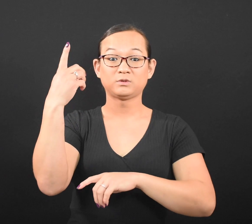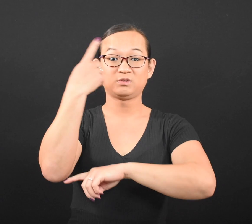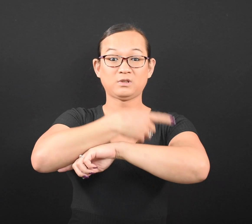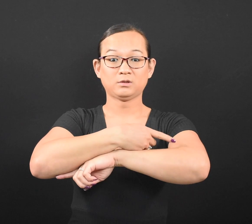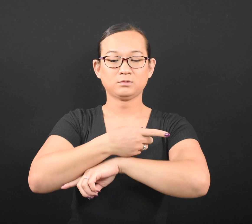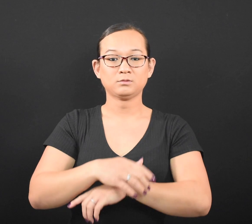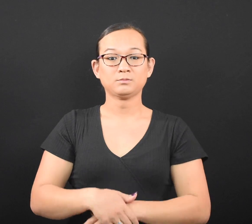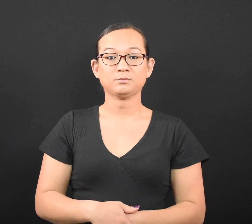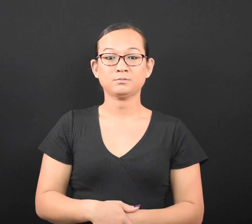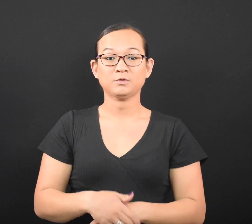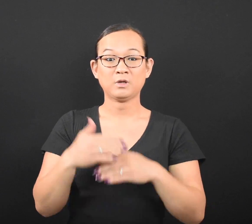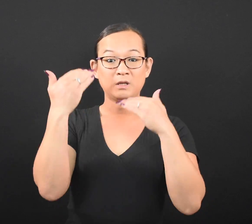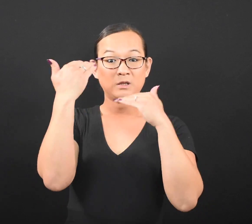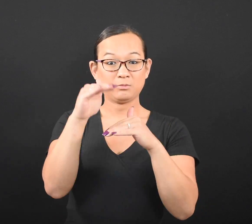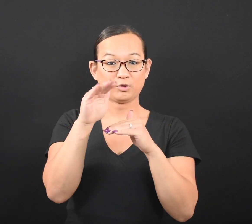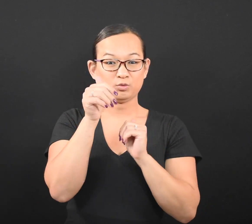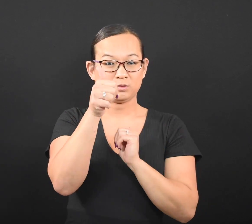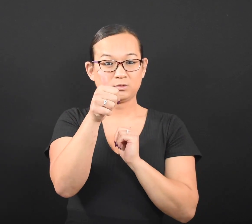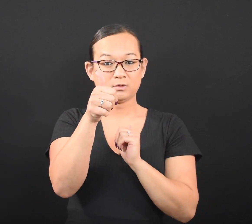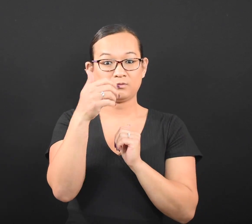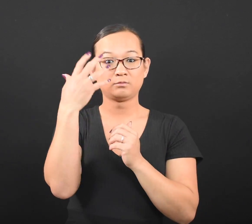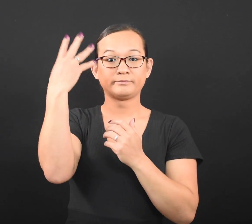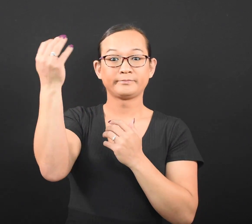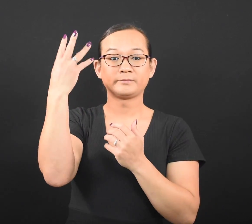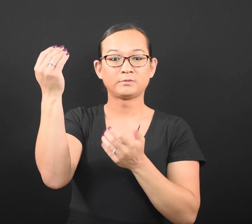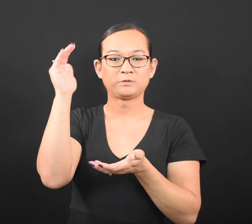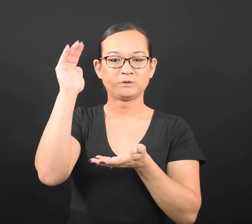During high pollen days: ● Limit your time outdoors